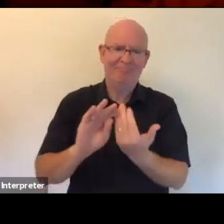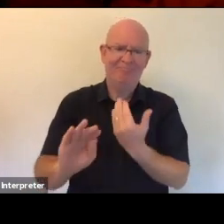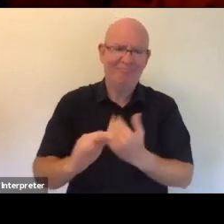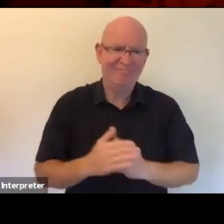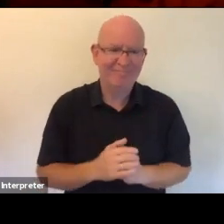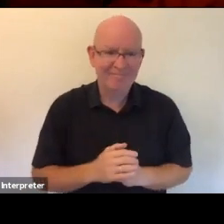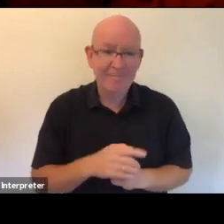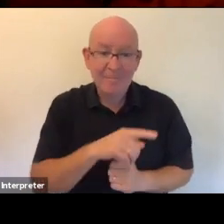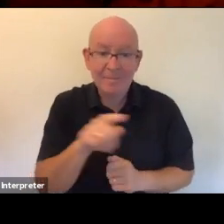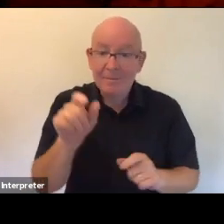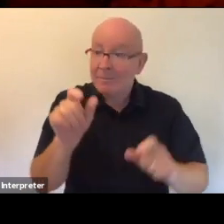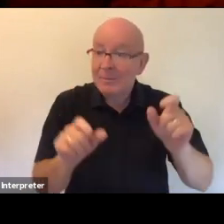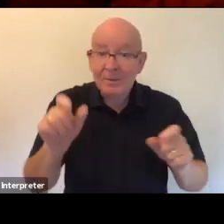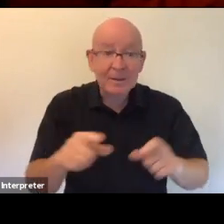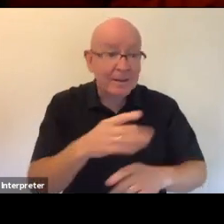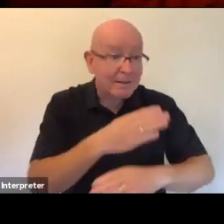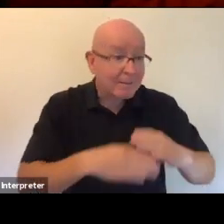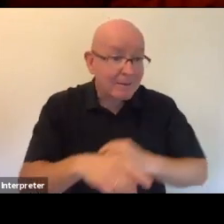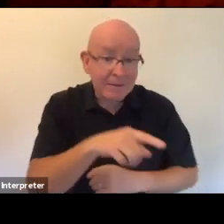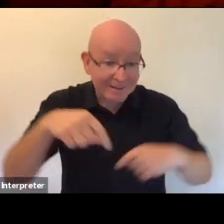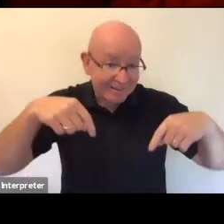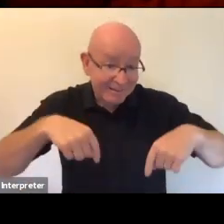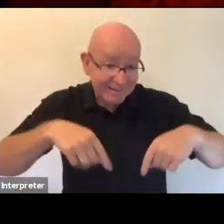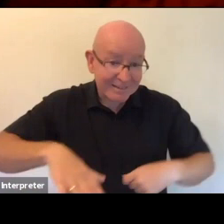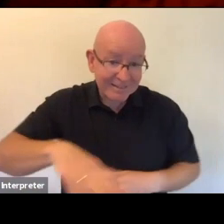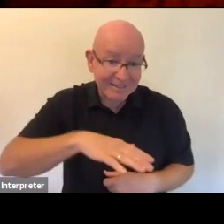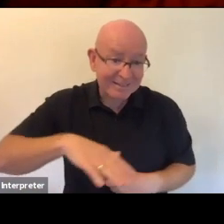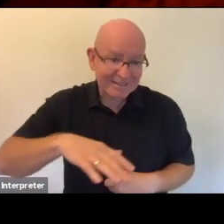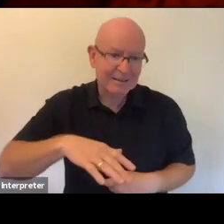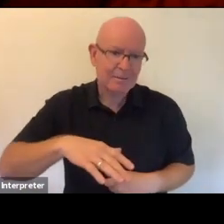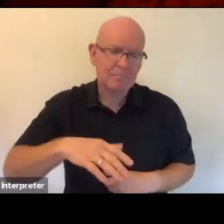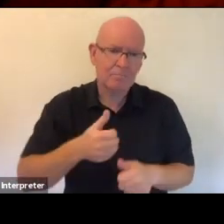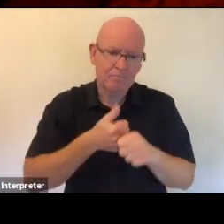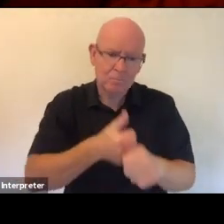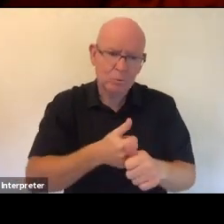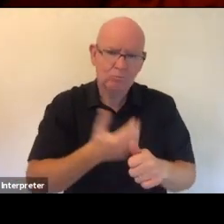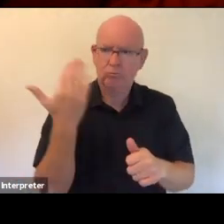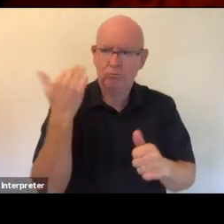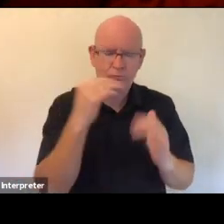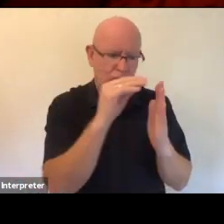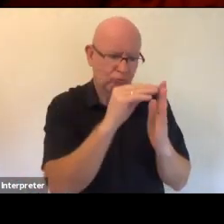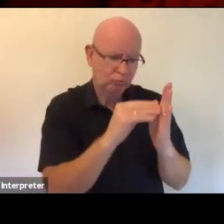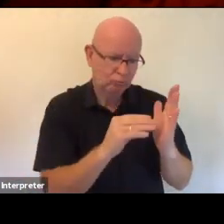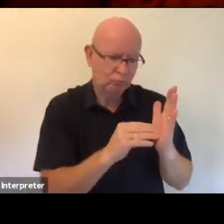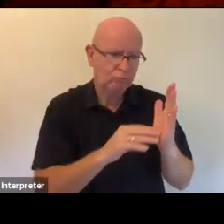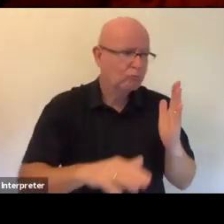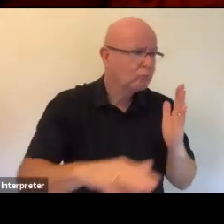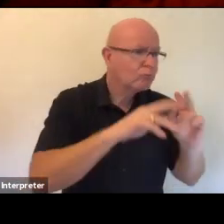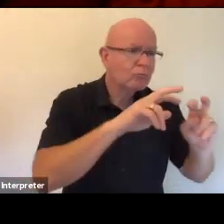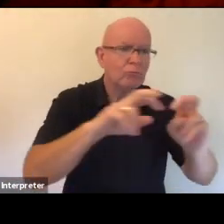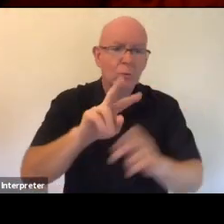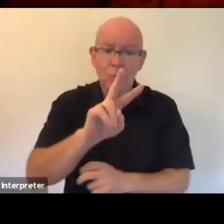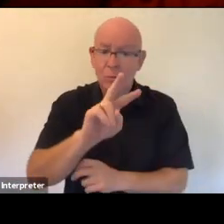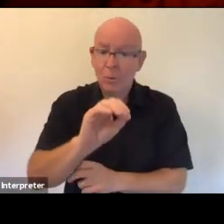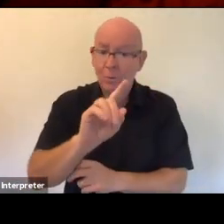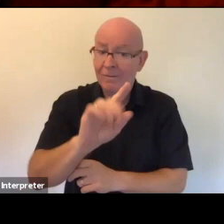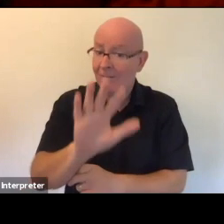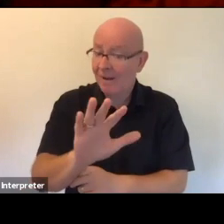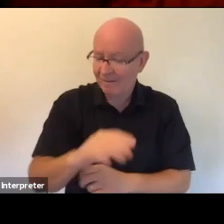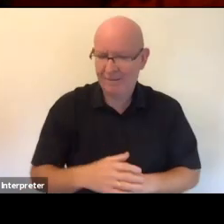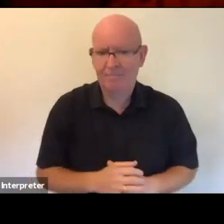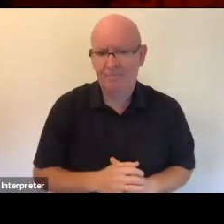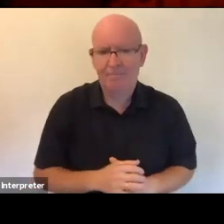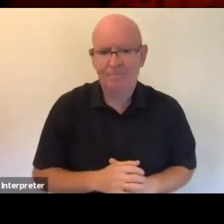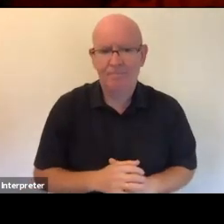is 30,118 people living with disabilities